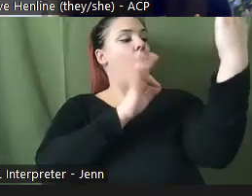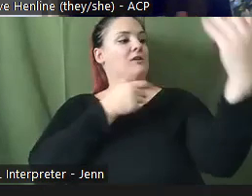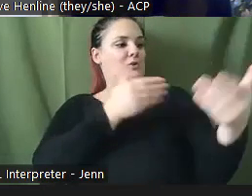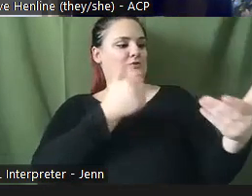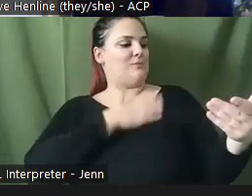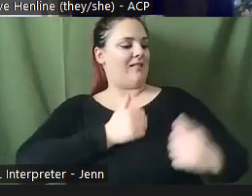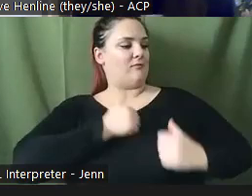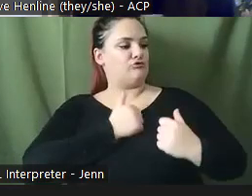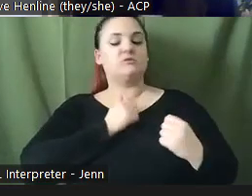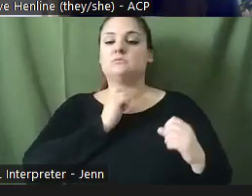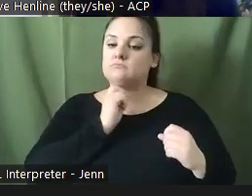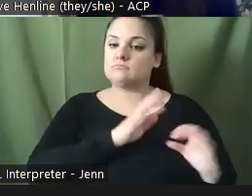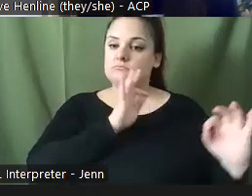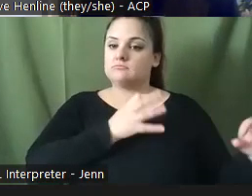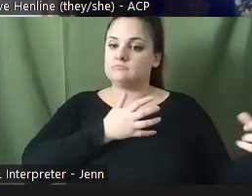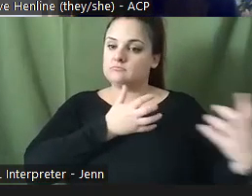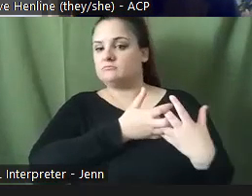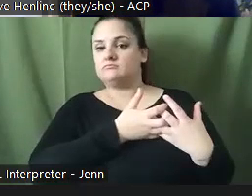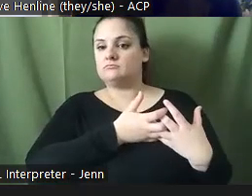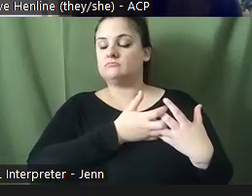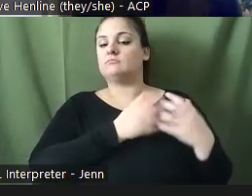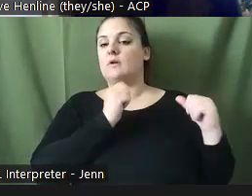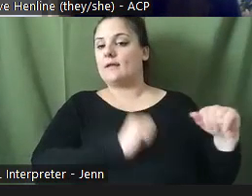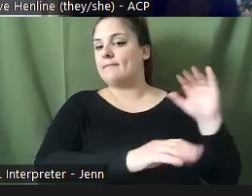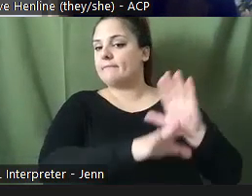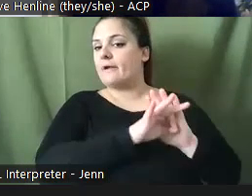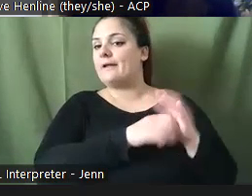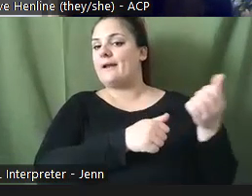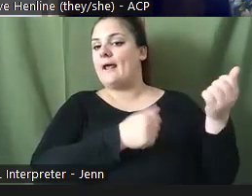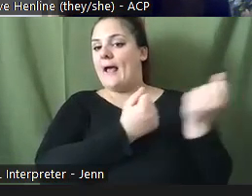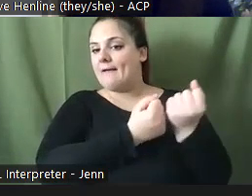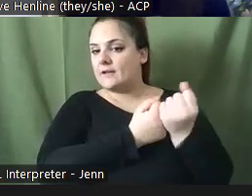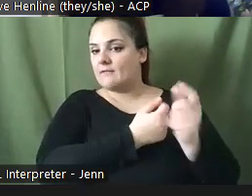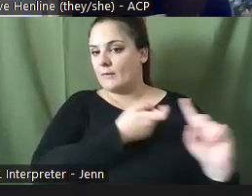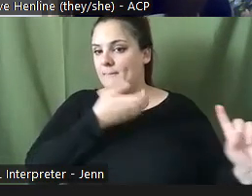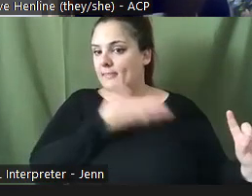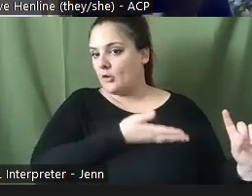can find an advocate or an application assistant that is a good fit for them and their needs.